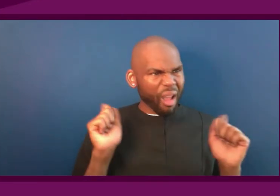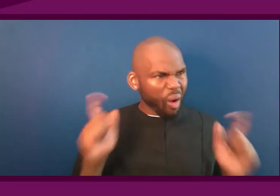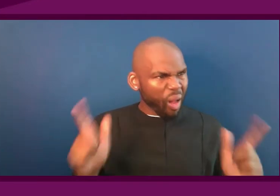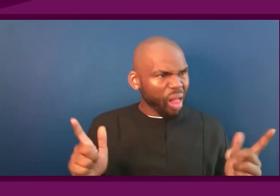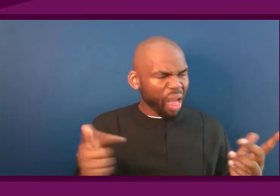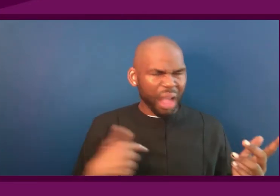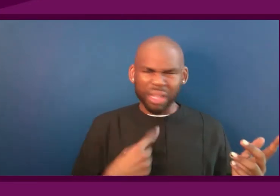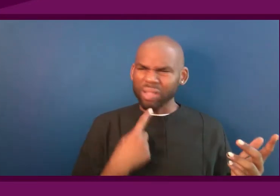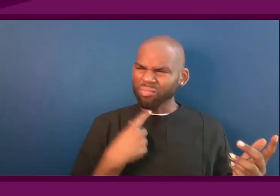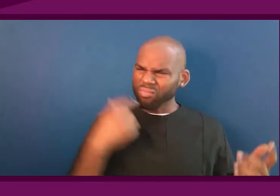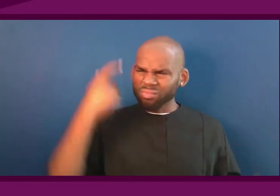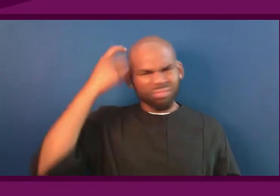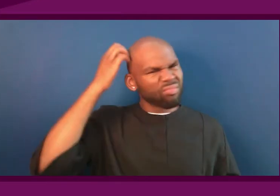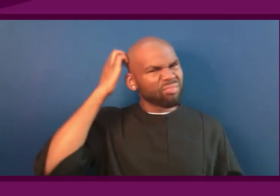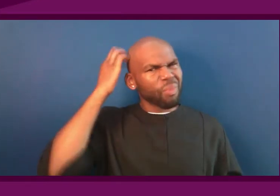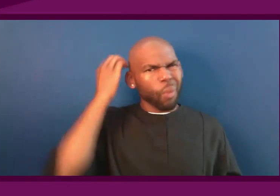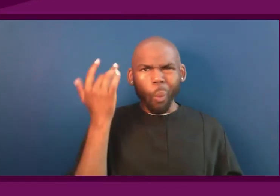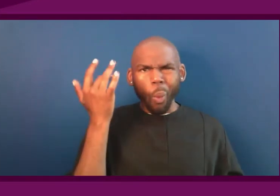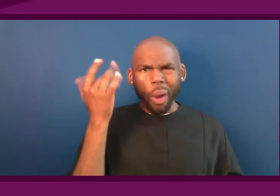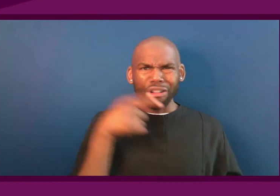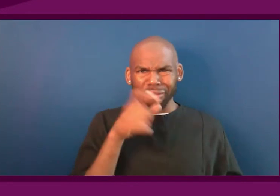Debra Ruh: I also did not... And we were